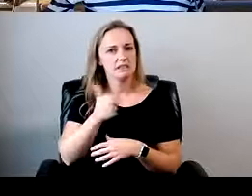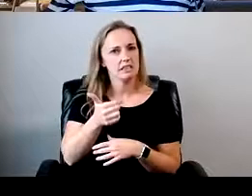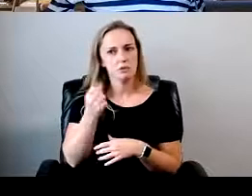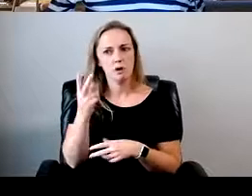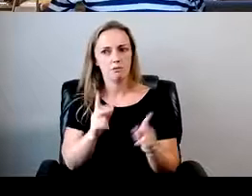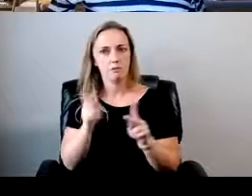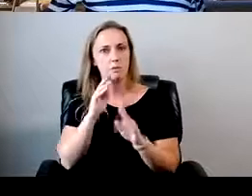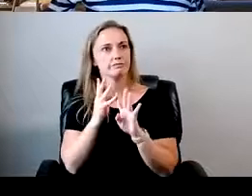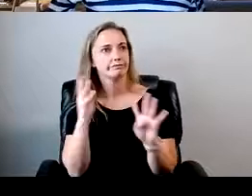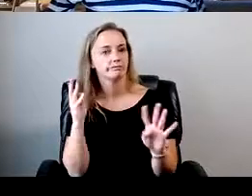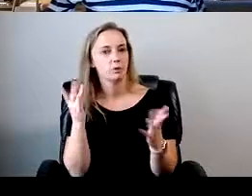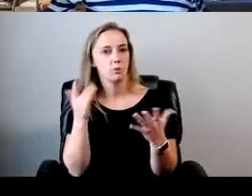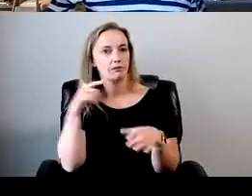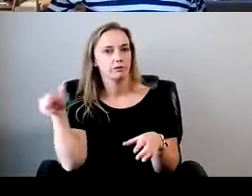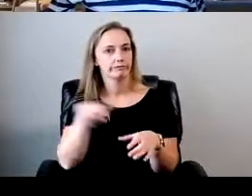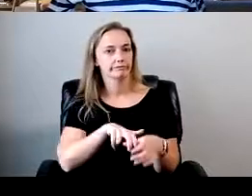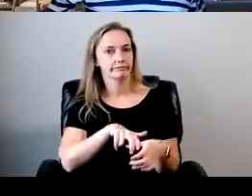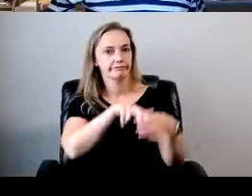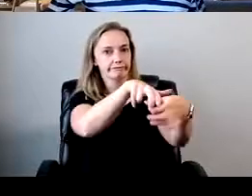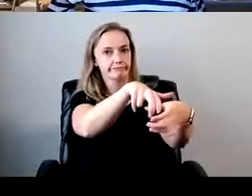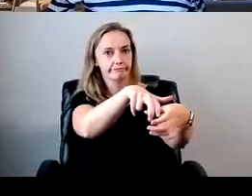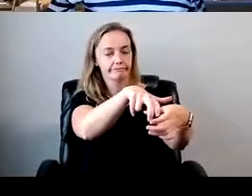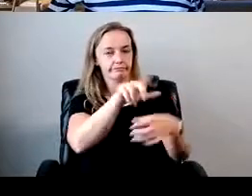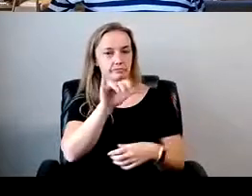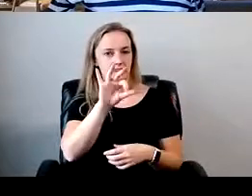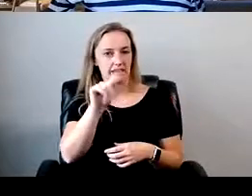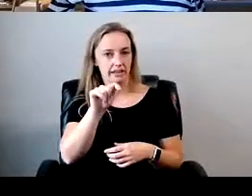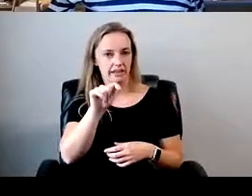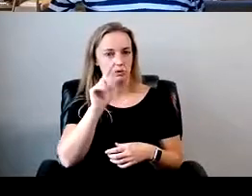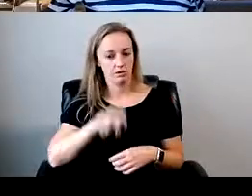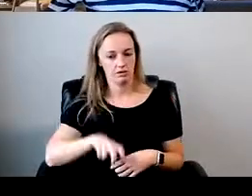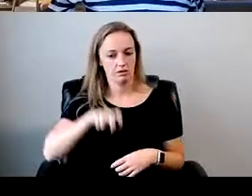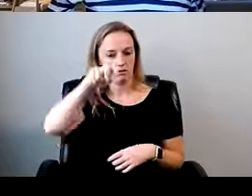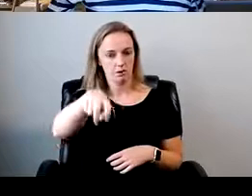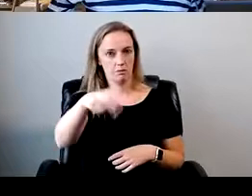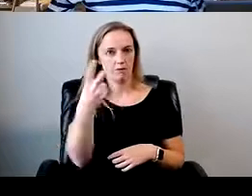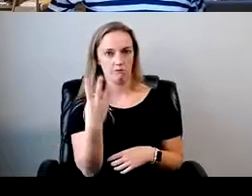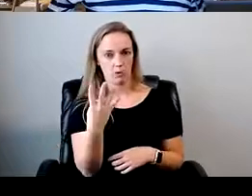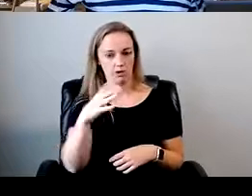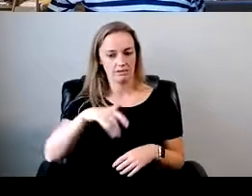in line waiting to get on a little lift that's gonna raise them up four steps like someone with a disability would need.